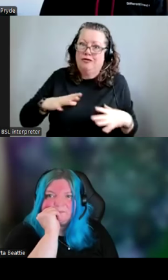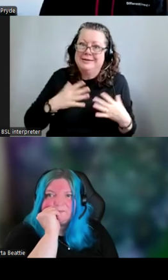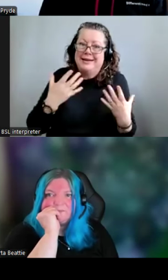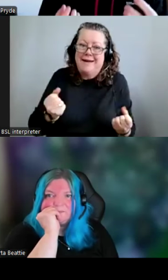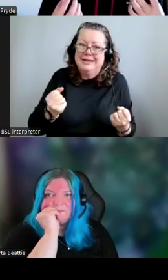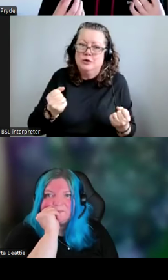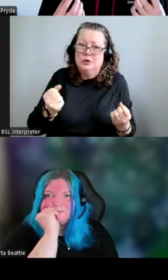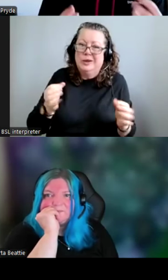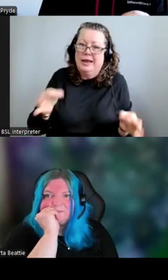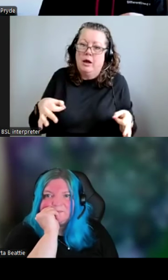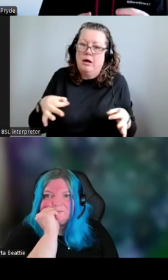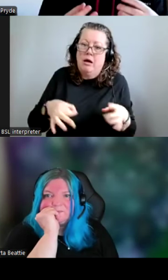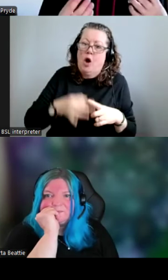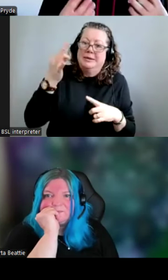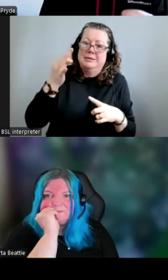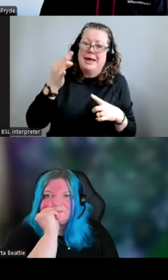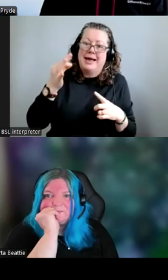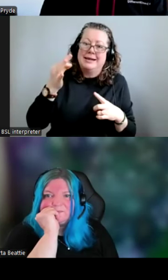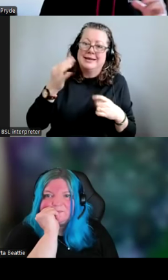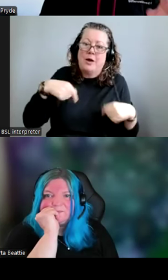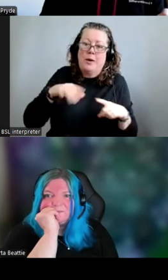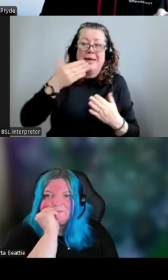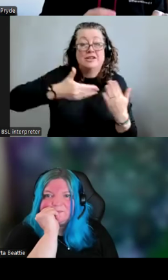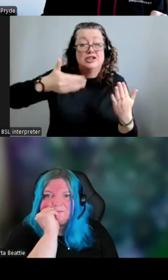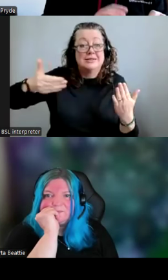We're seeing situations of where users are taking the images from websites